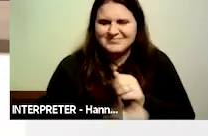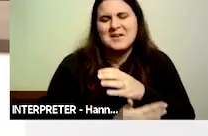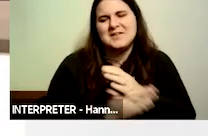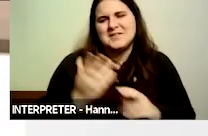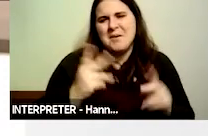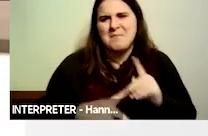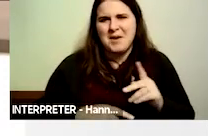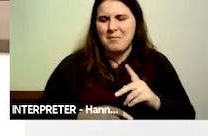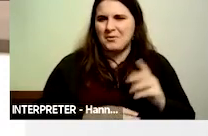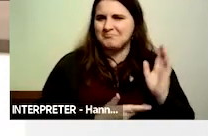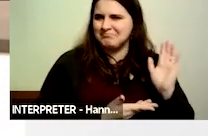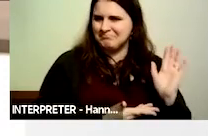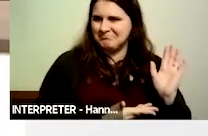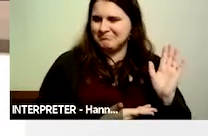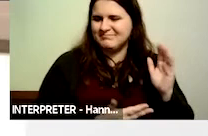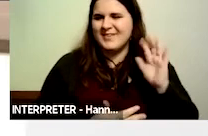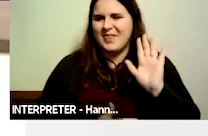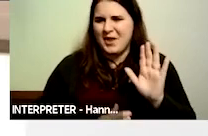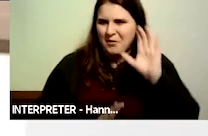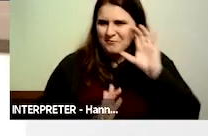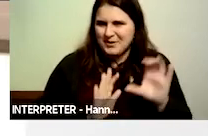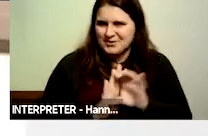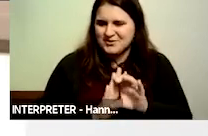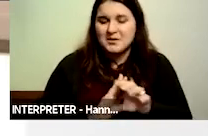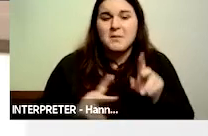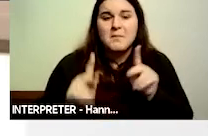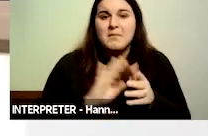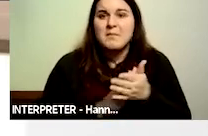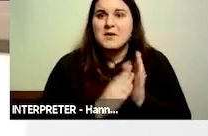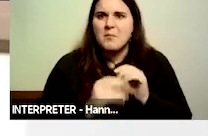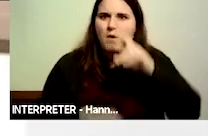Ben Woelk: But people were really excited and we heard word of mouth that people would kind